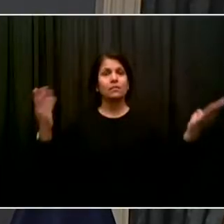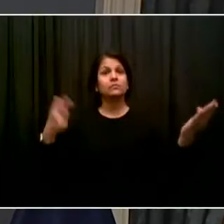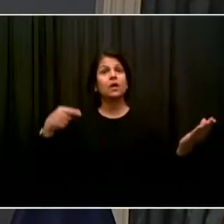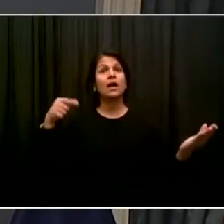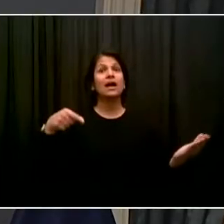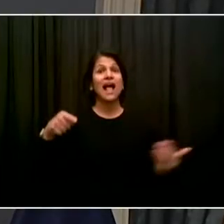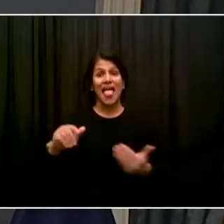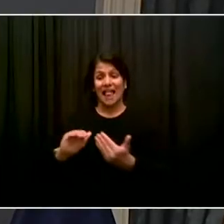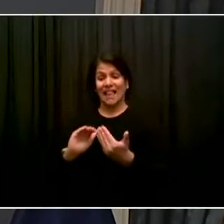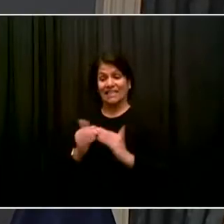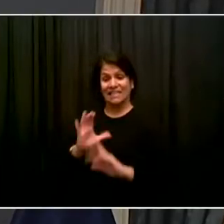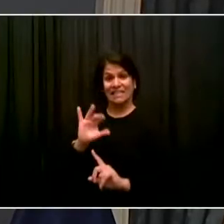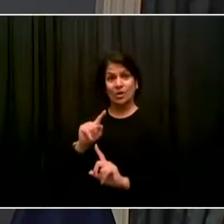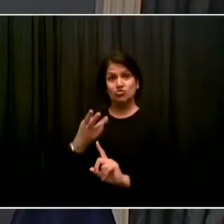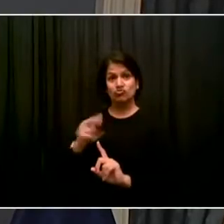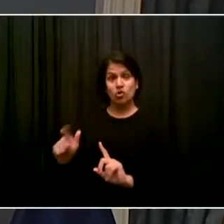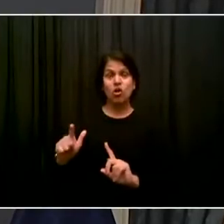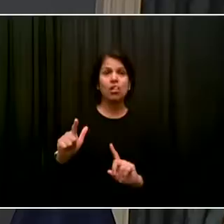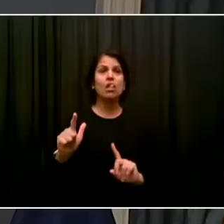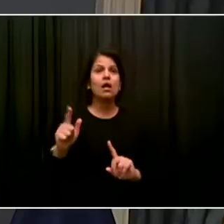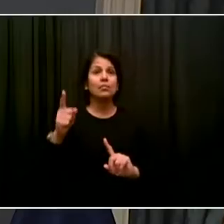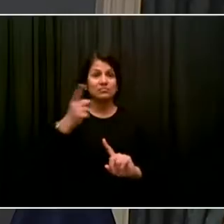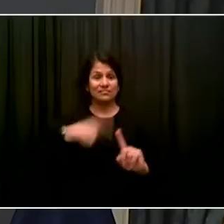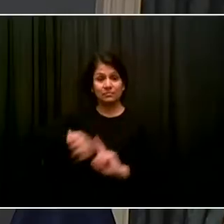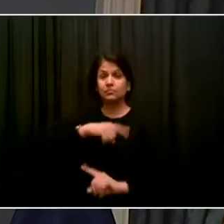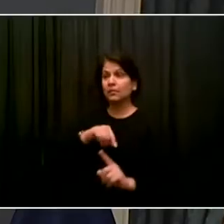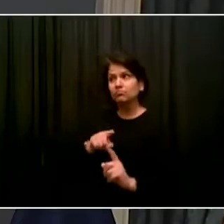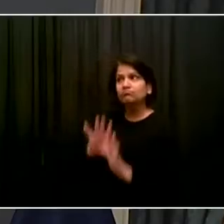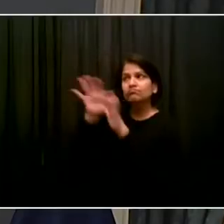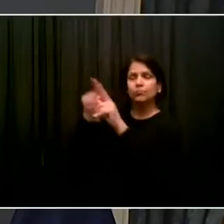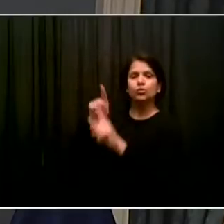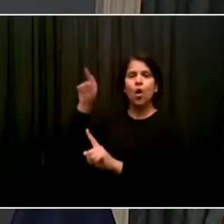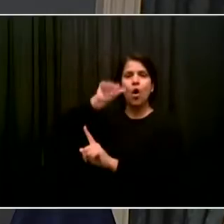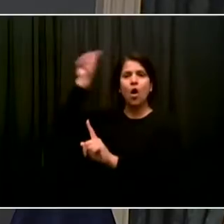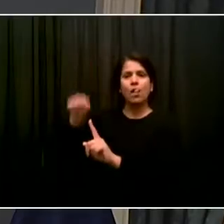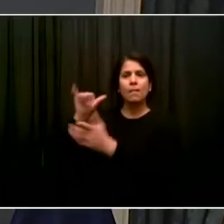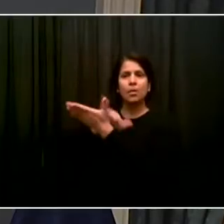I'M DOWN THE HALL AND CALLING